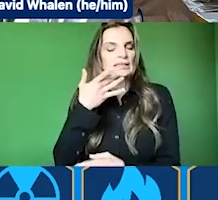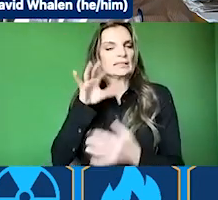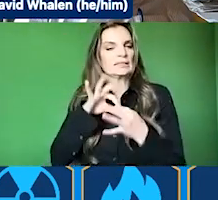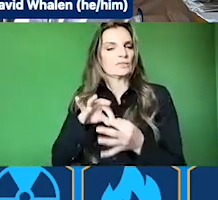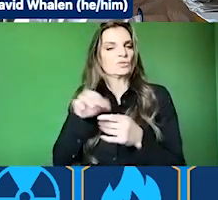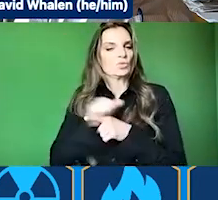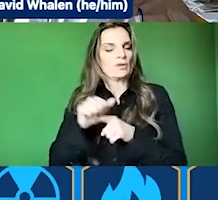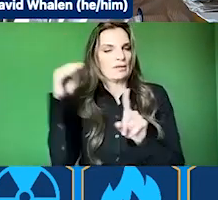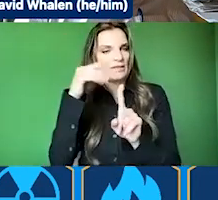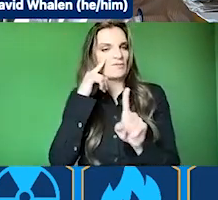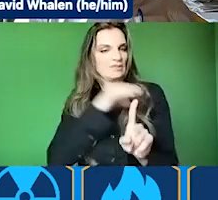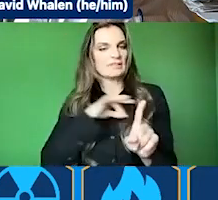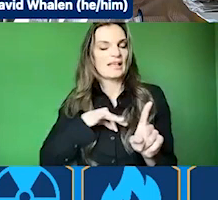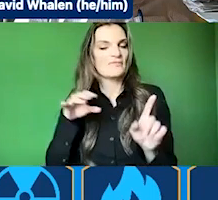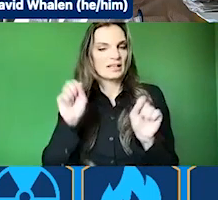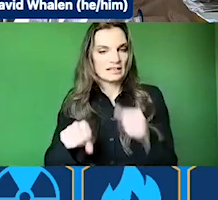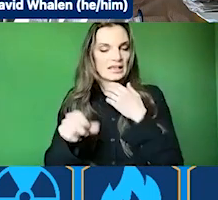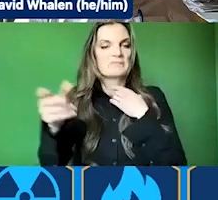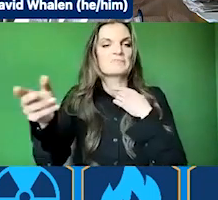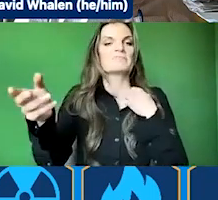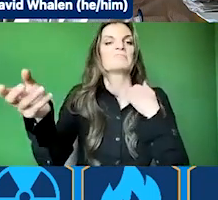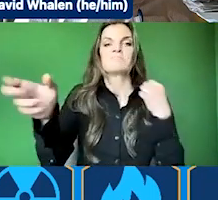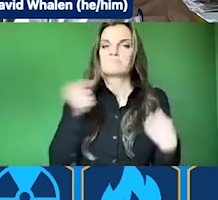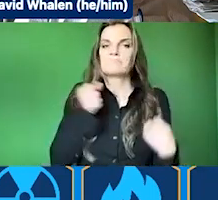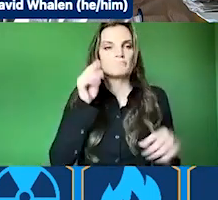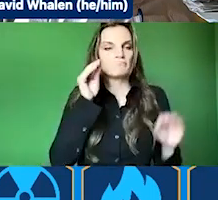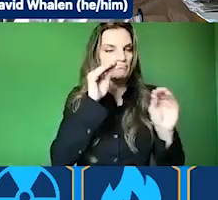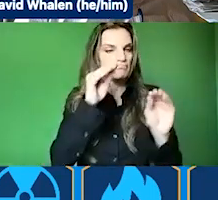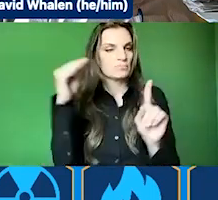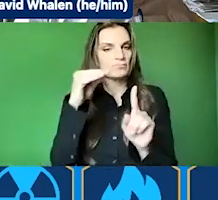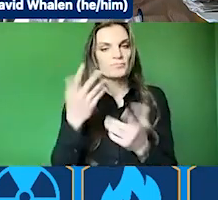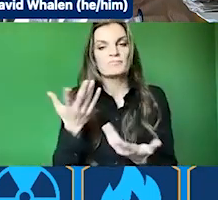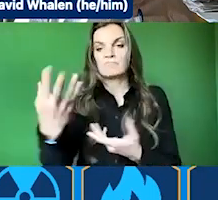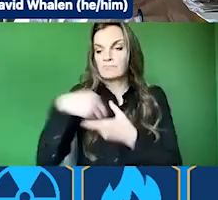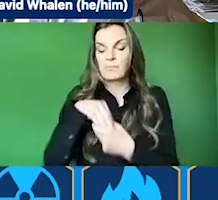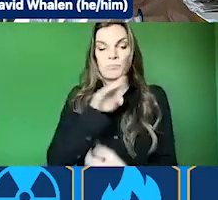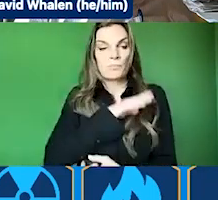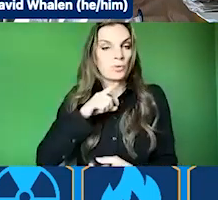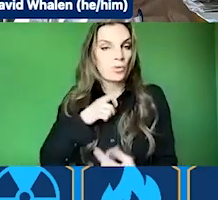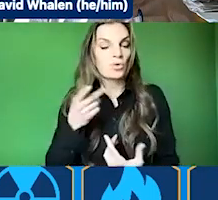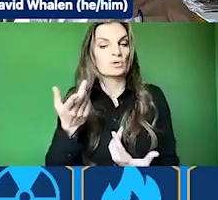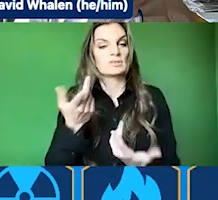trainings for staff. You can invite disability communities to participate in boards and committees and your institutions